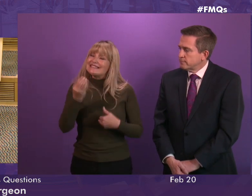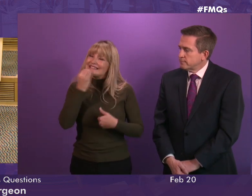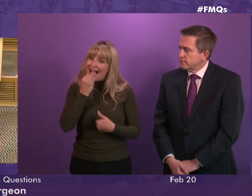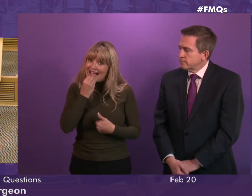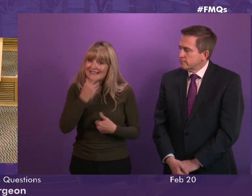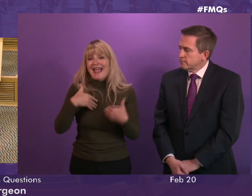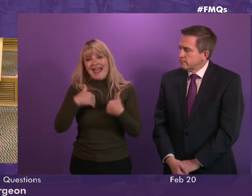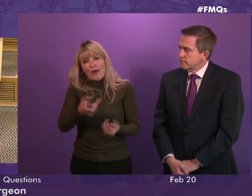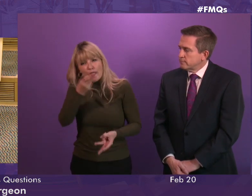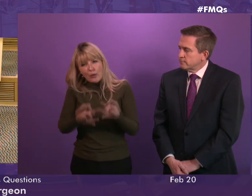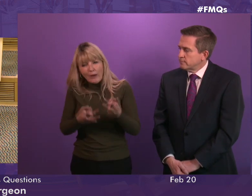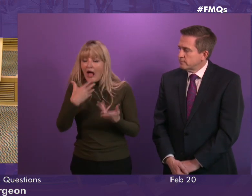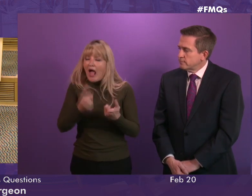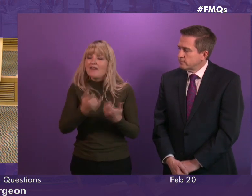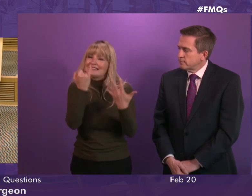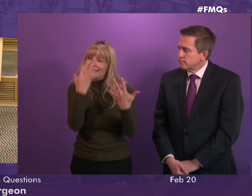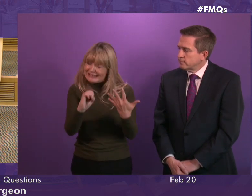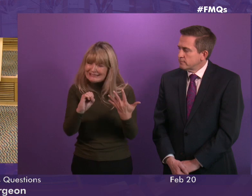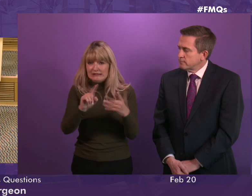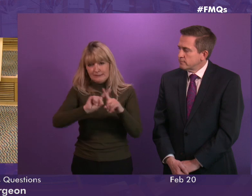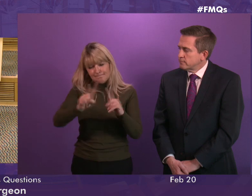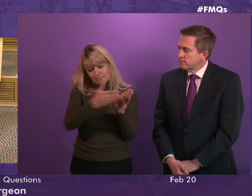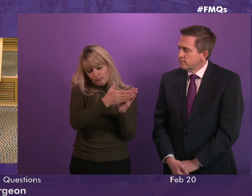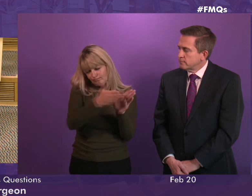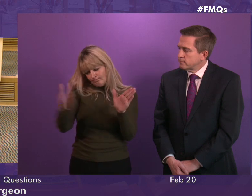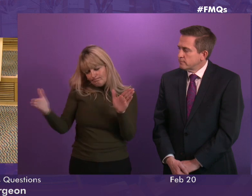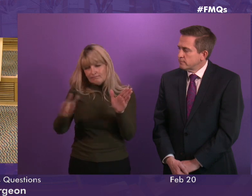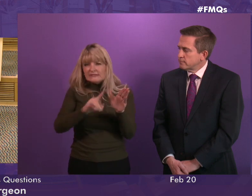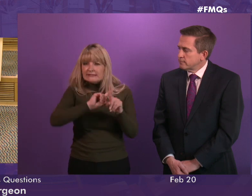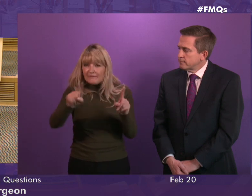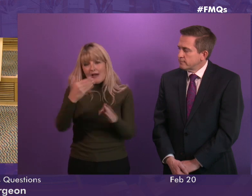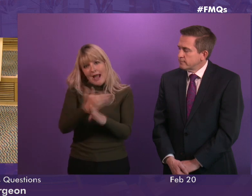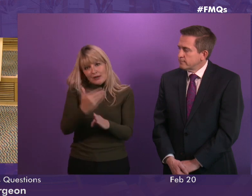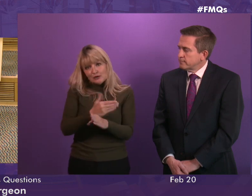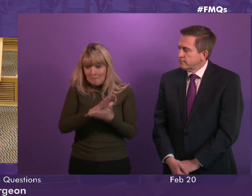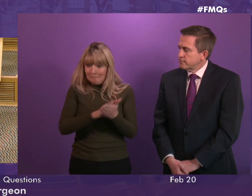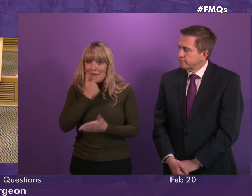out more than 60 wide-ranging actions to make it easier for people to eat well and have healthy weight.